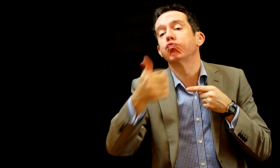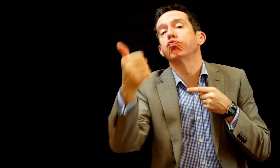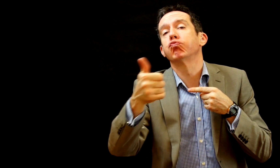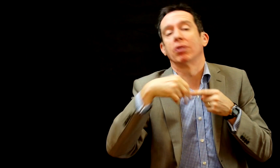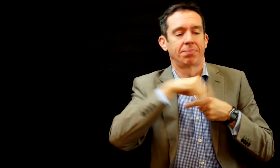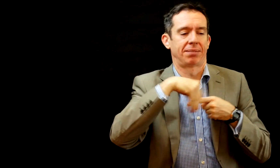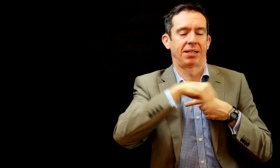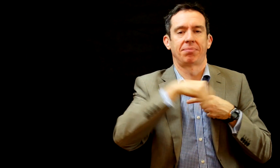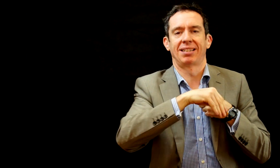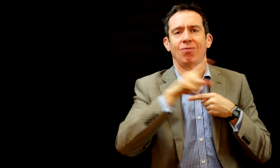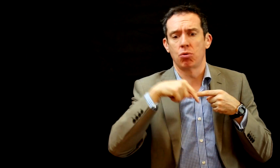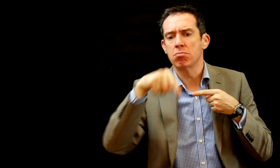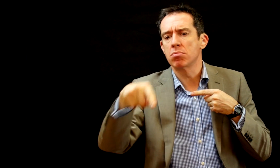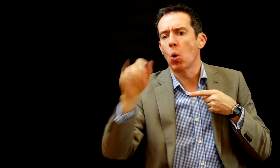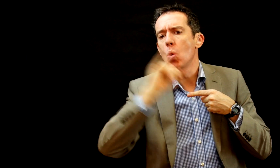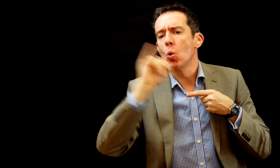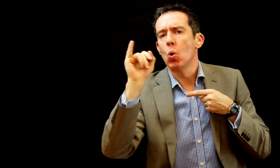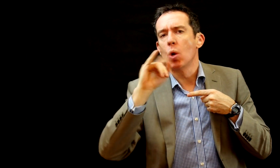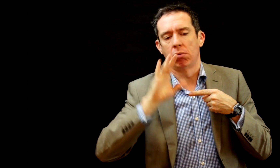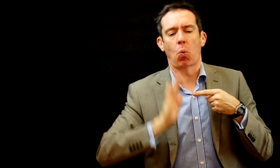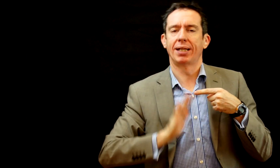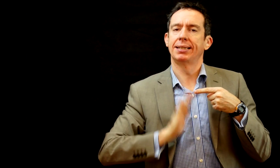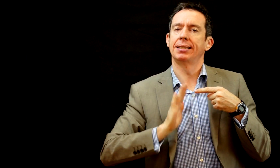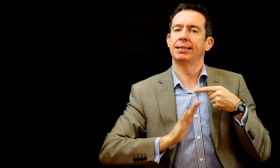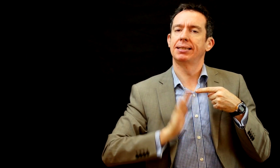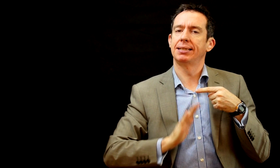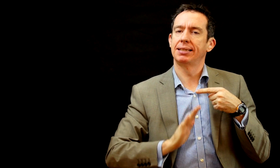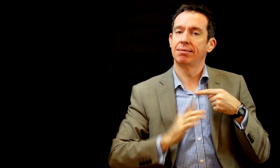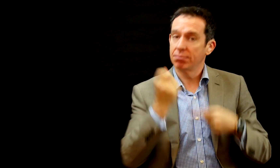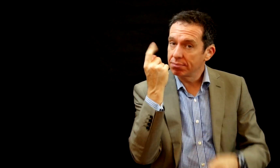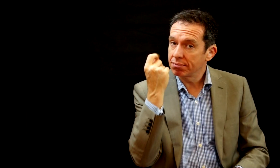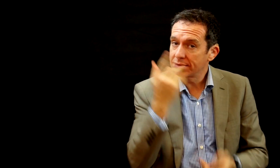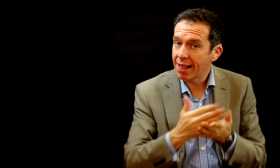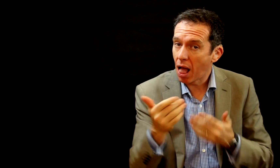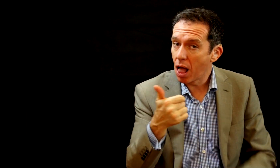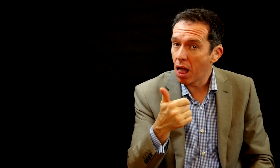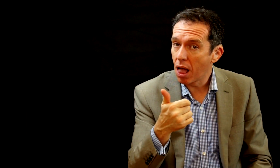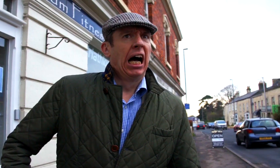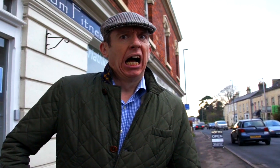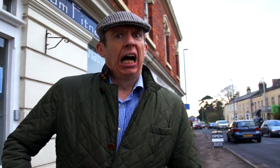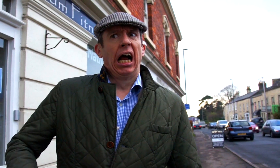If you’re going to be okay then you can buy things but if it’s looking bad you will know and so you should wait. Understand?